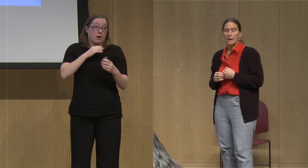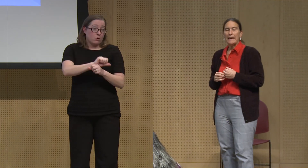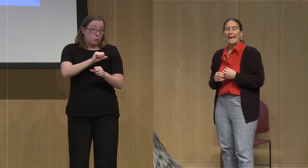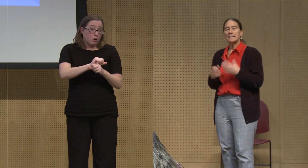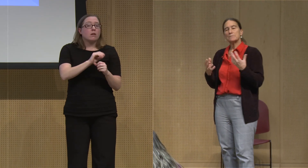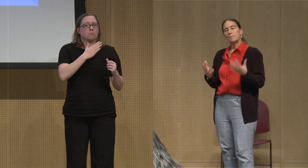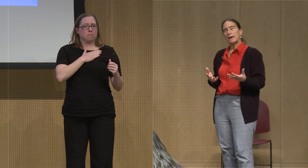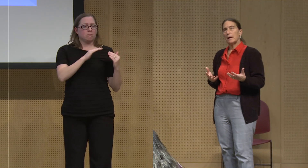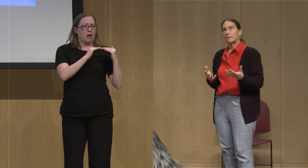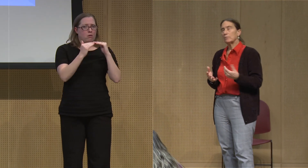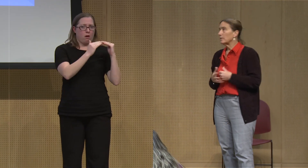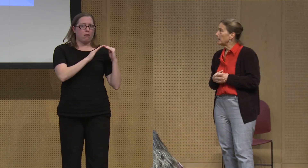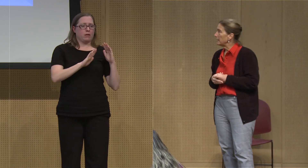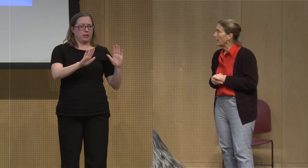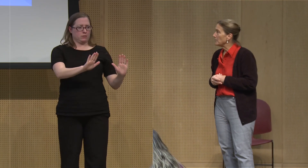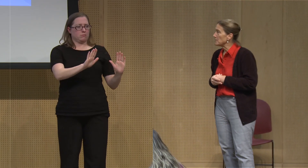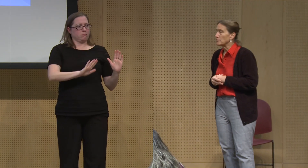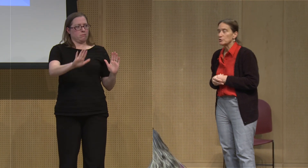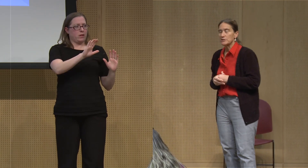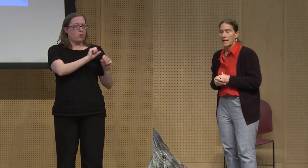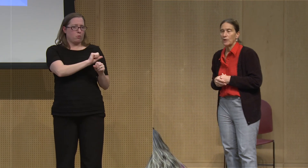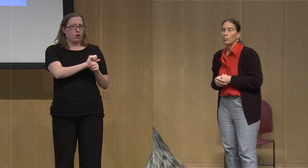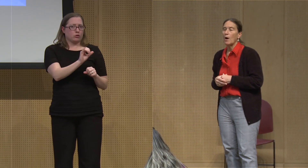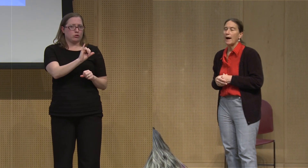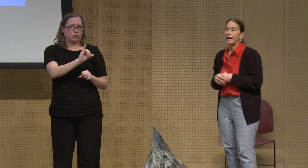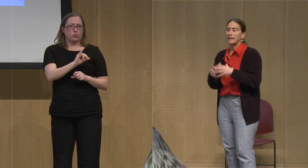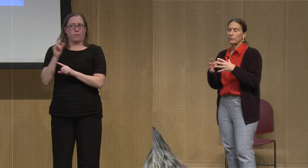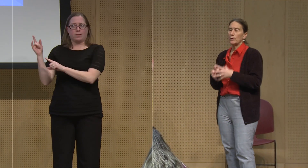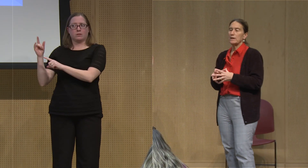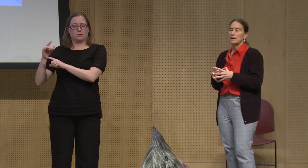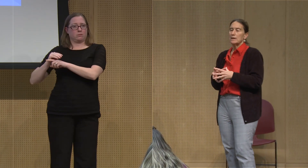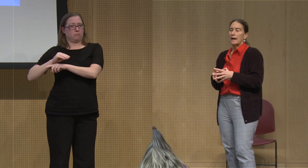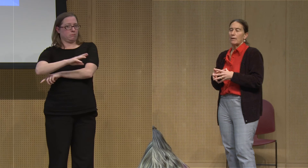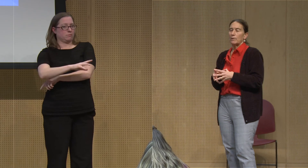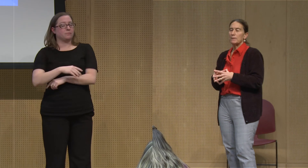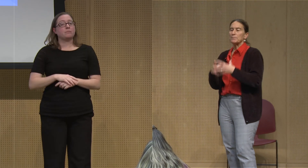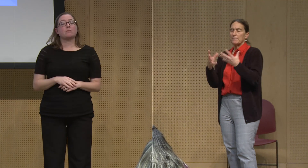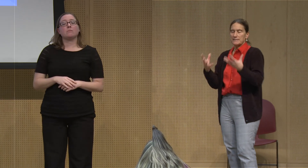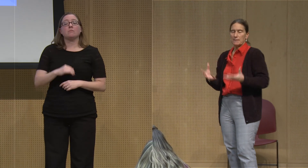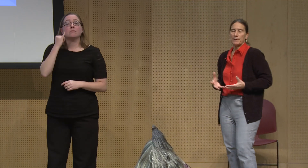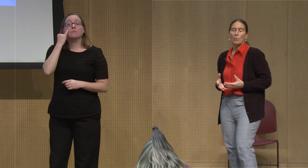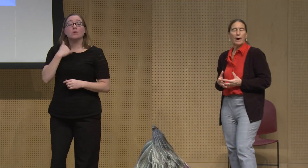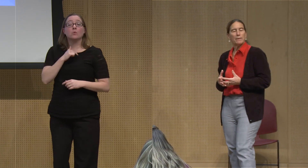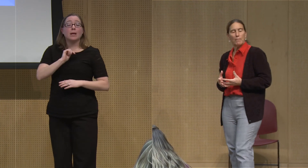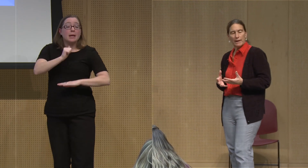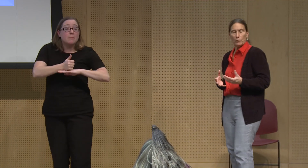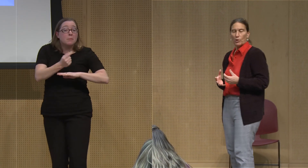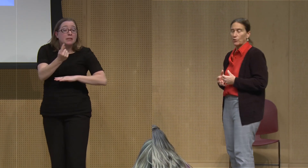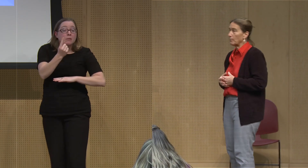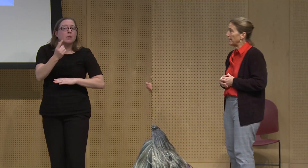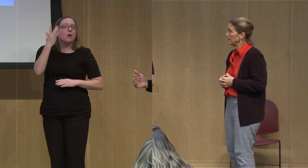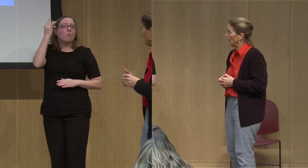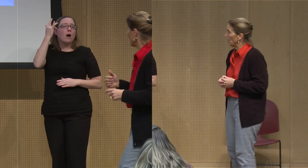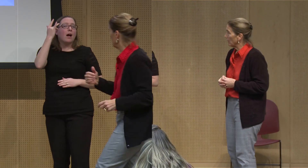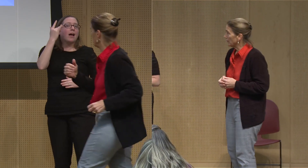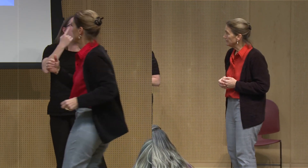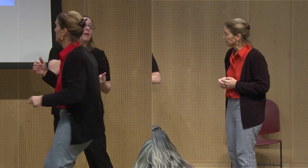AND IT'S IMP--AND IT HELPS UNDERSTAND WHY IF WE IMPLEMENT SOMETHING WHY IT MIGHT WORK OR MIGHT NOT WORK.